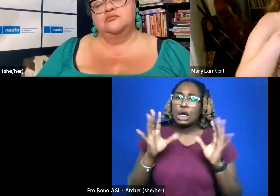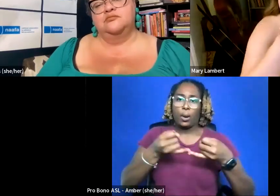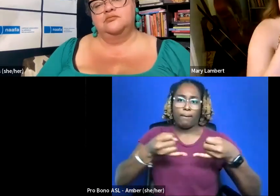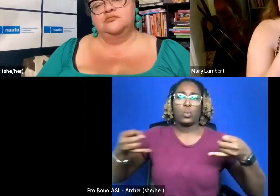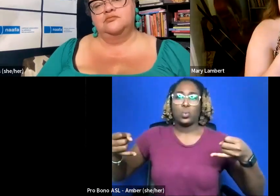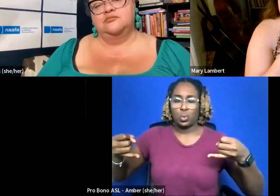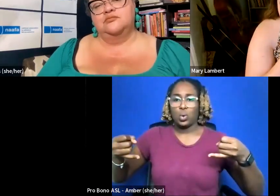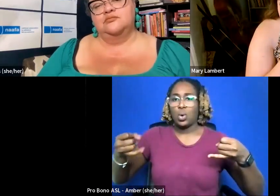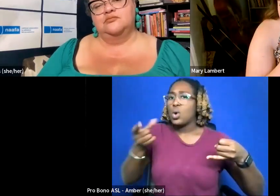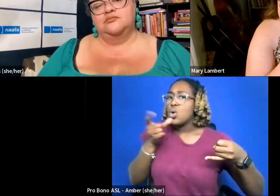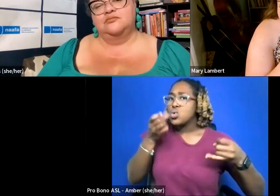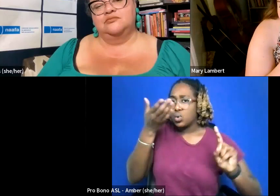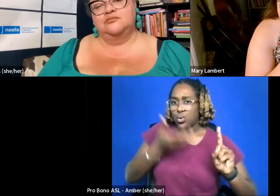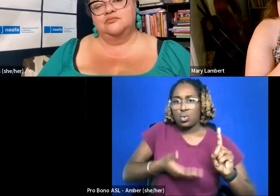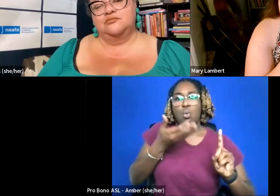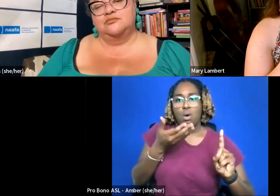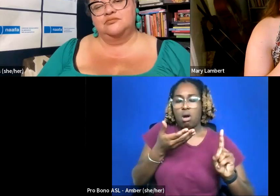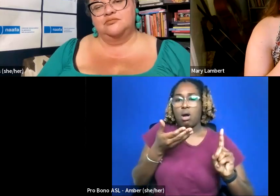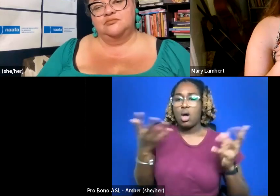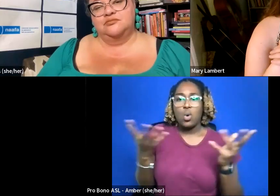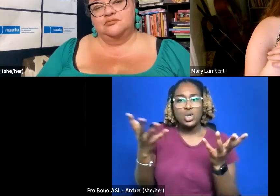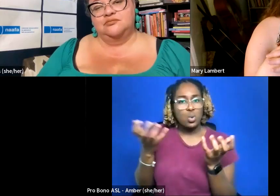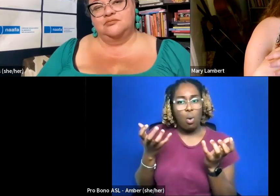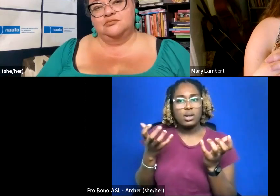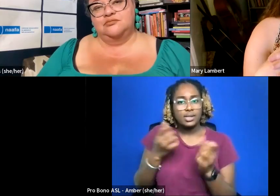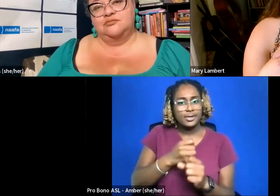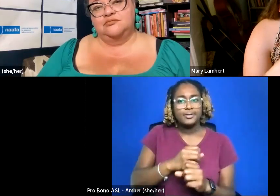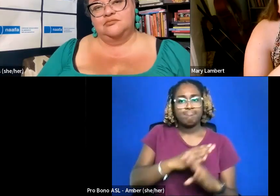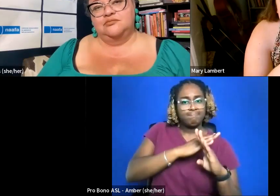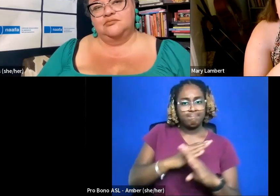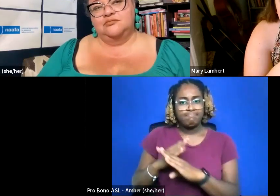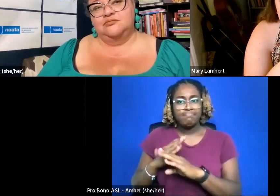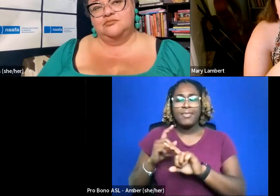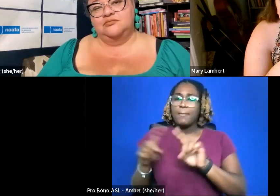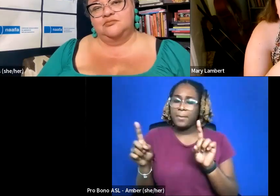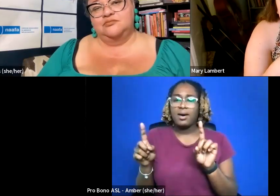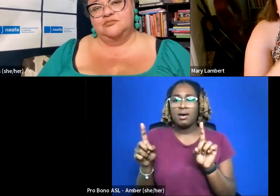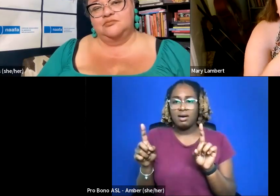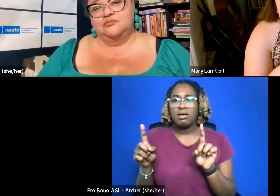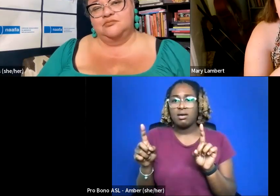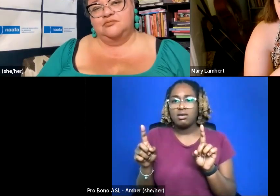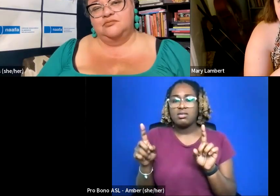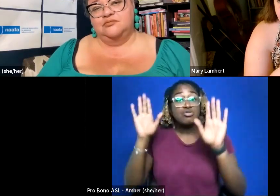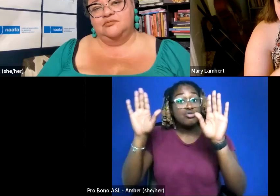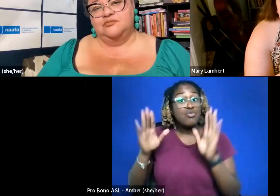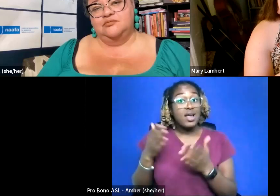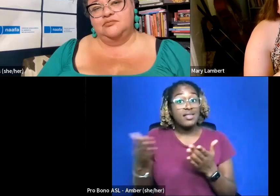about who you are and what you want to protect. But the the great thing about my audience